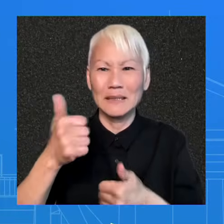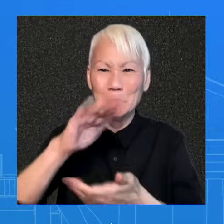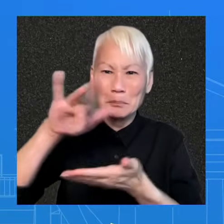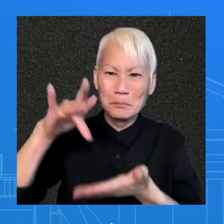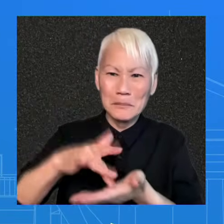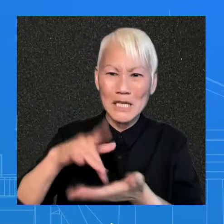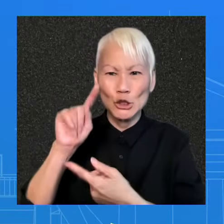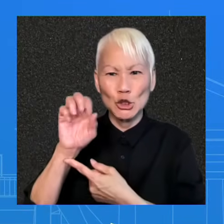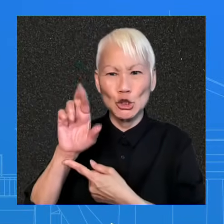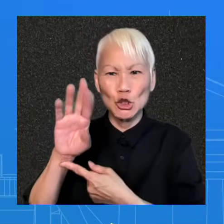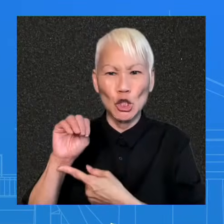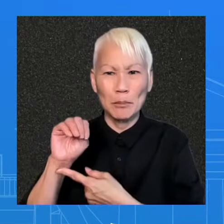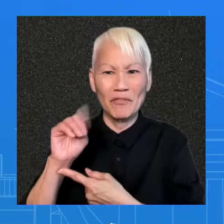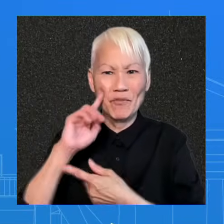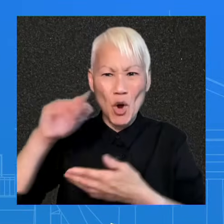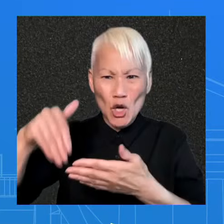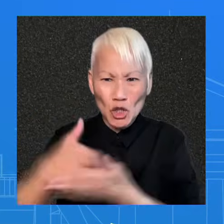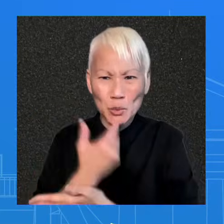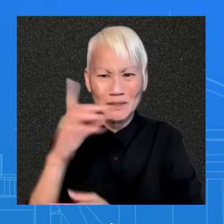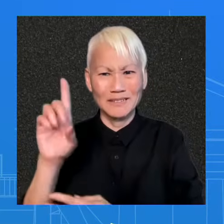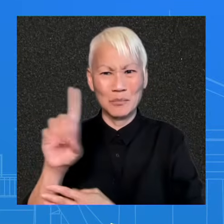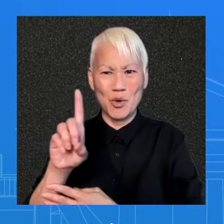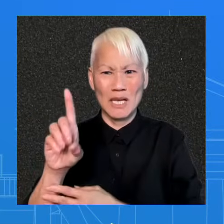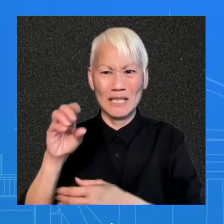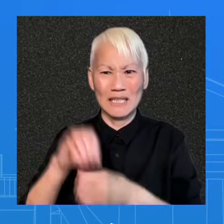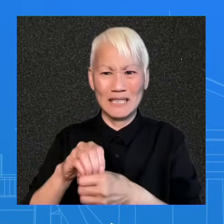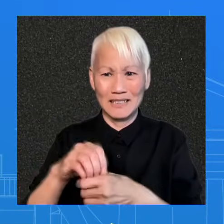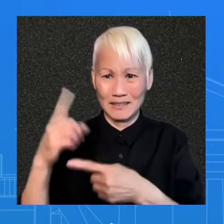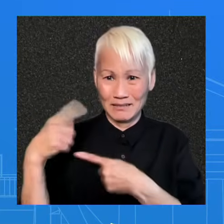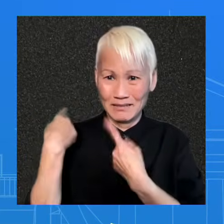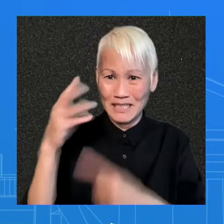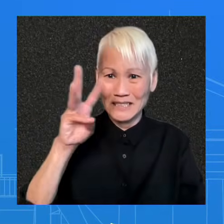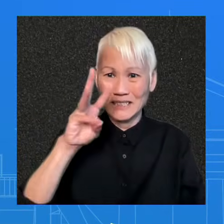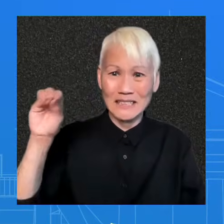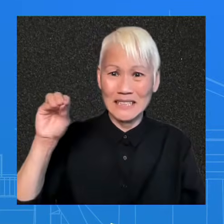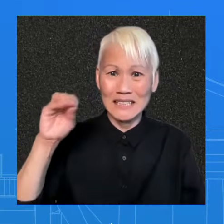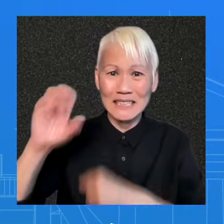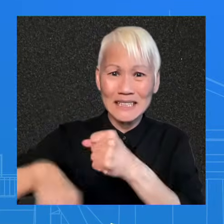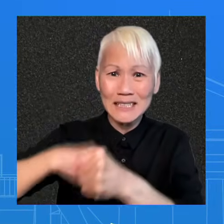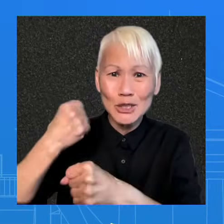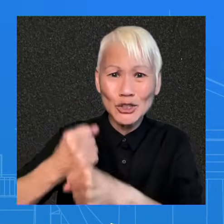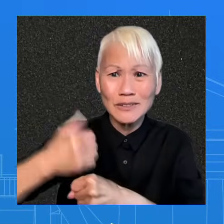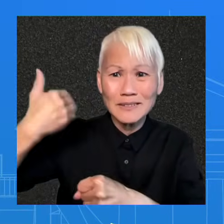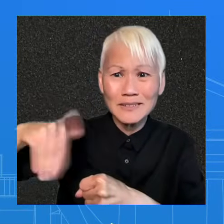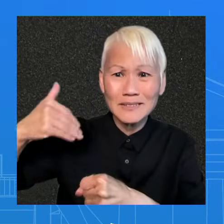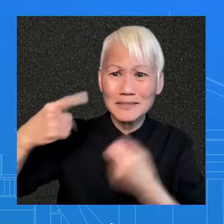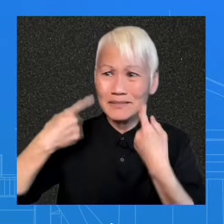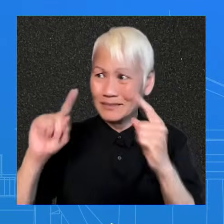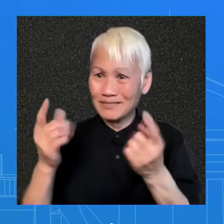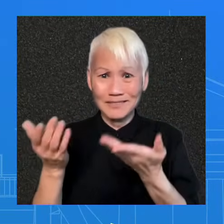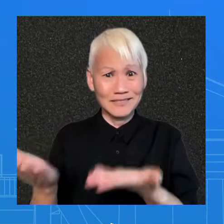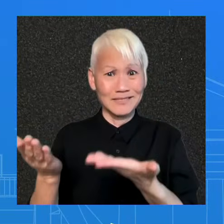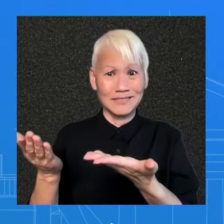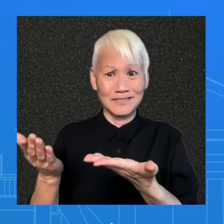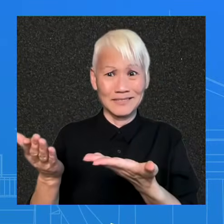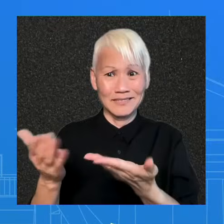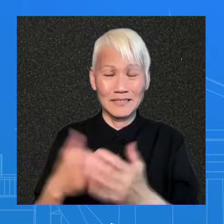in 60 years. In 60 years. And so, look, I'll leave you with a quote here.